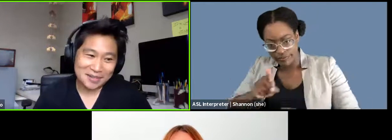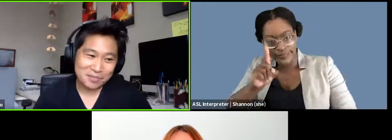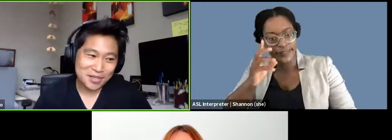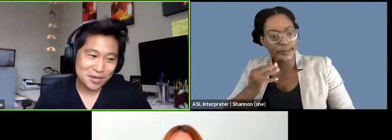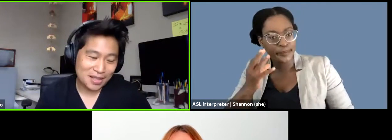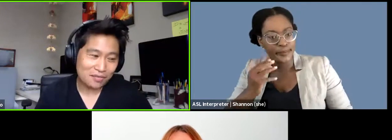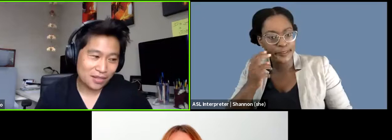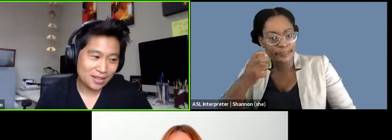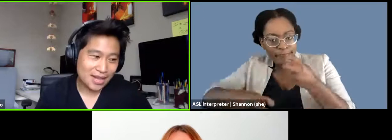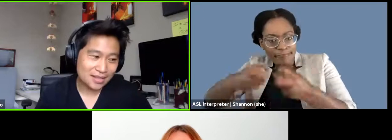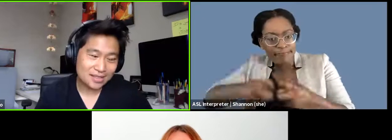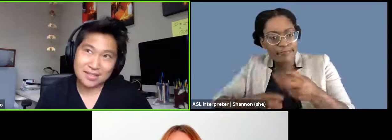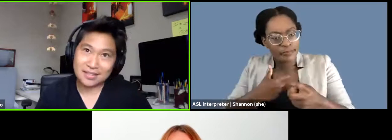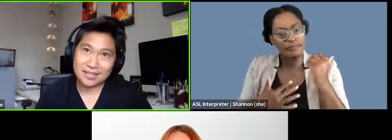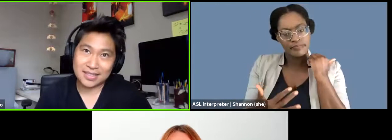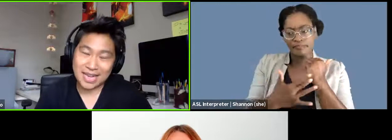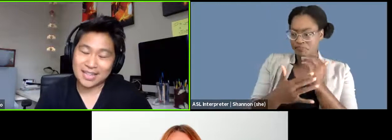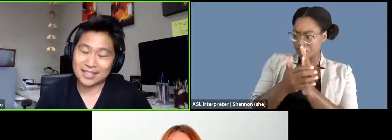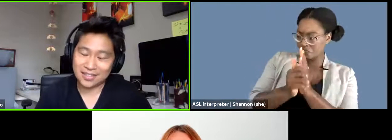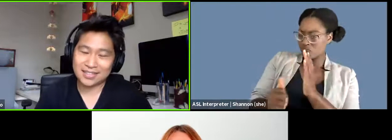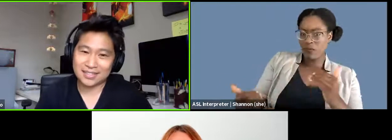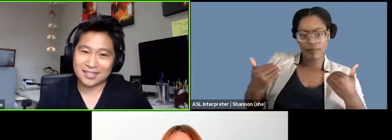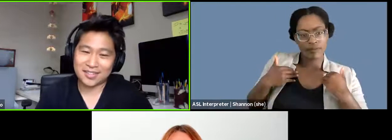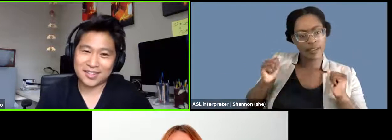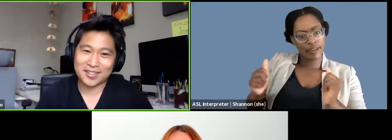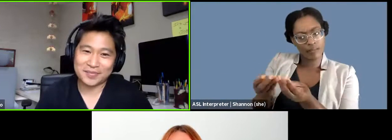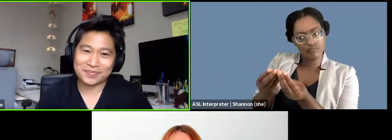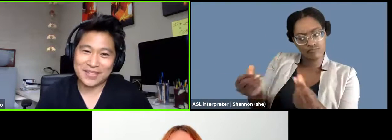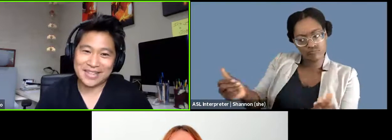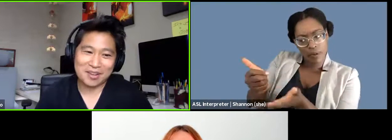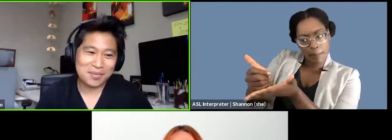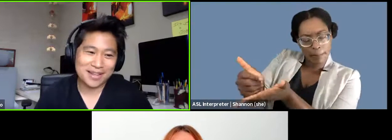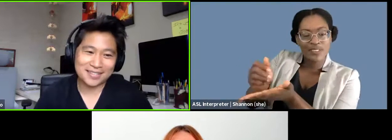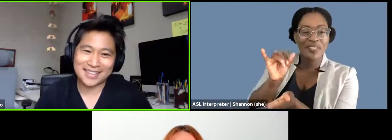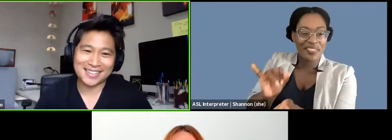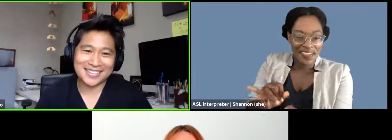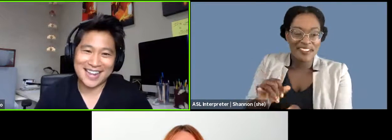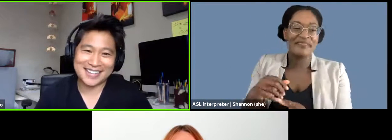I have been doing that for the last 10 years or so and now I am at Gladly today.